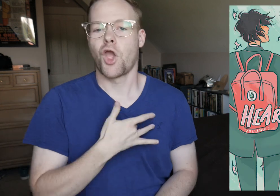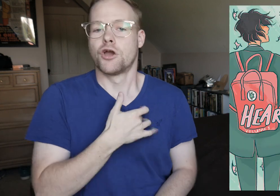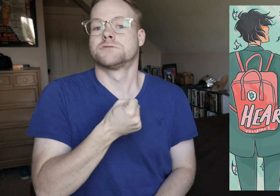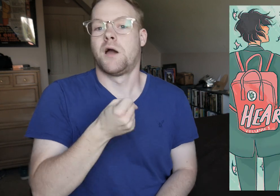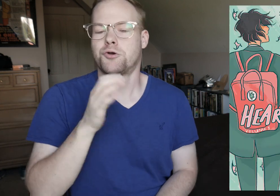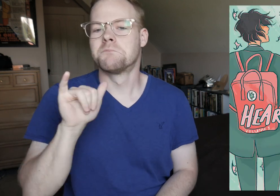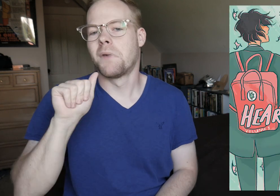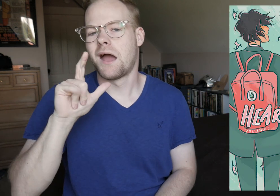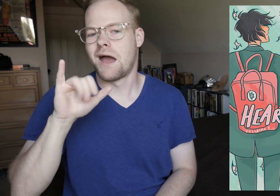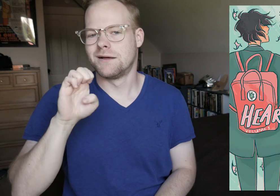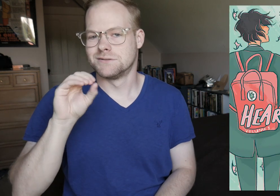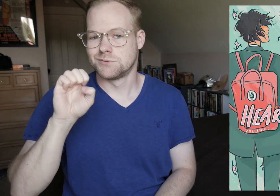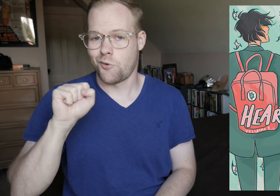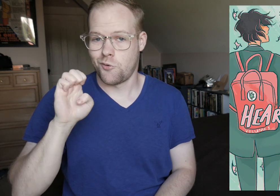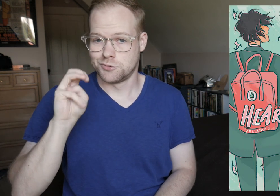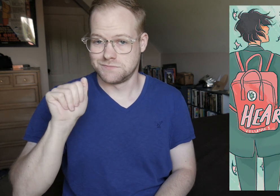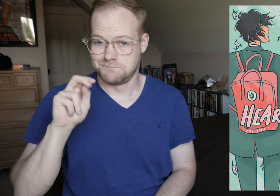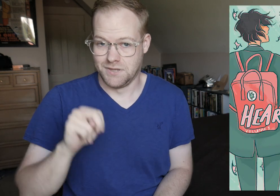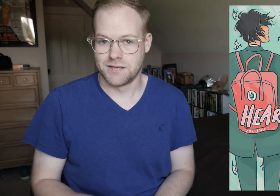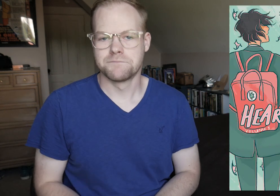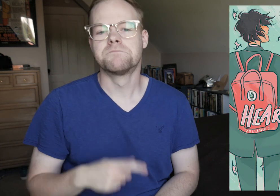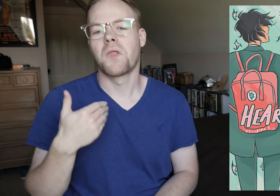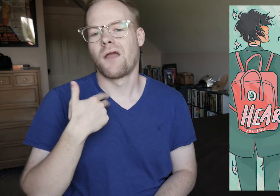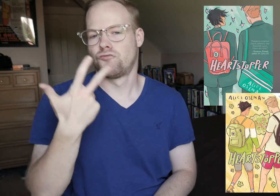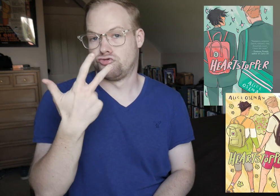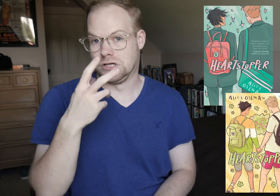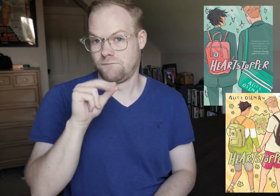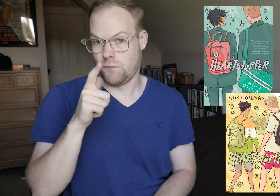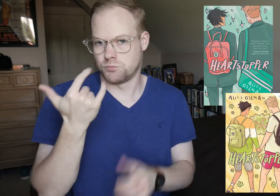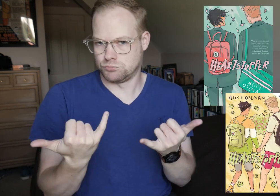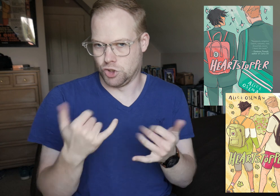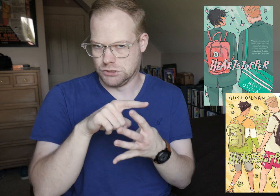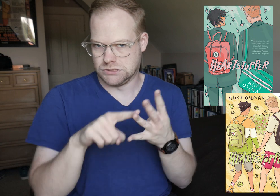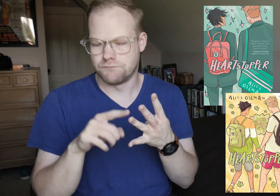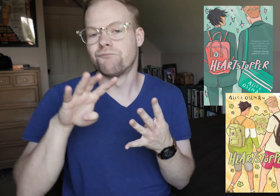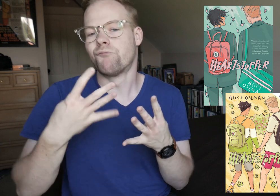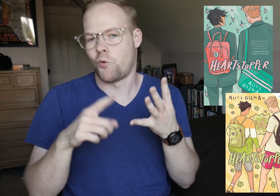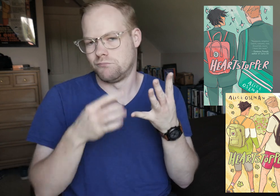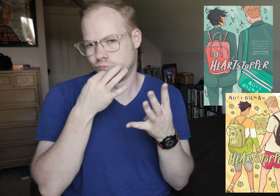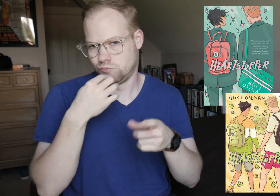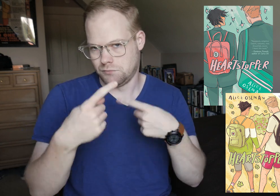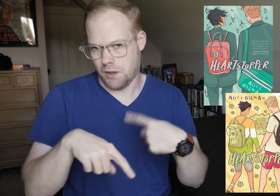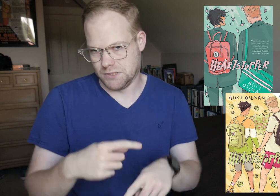Heartstopper by Alice Oseman. There are currently three volumes, a fourth coming.